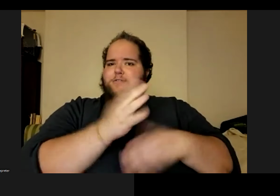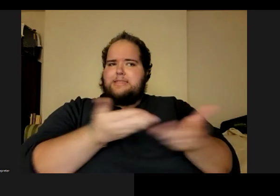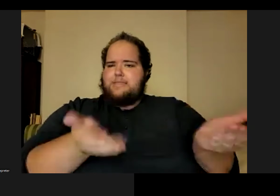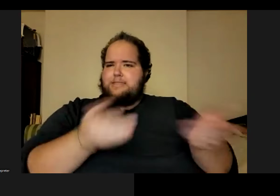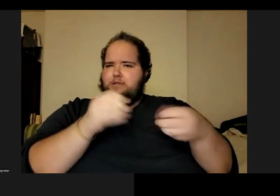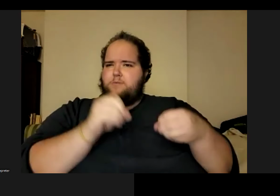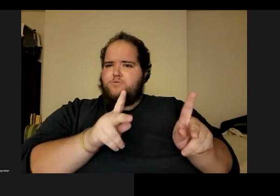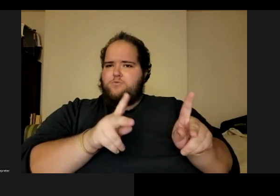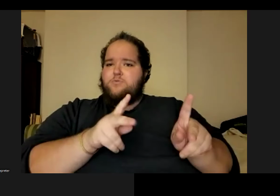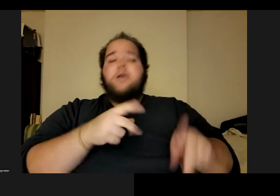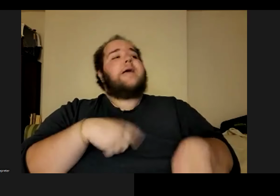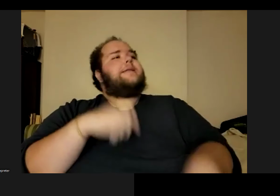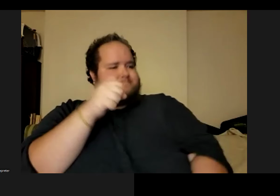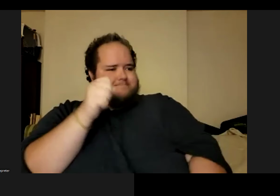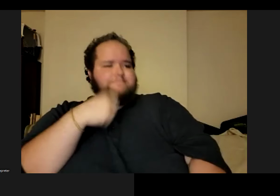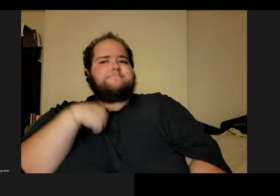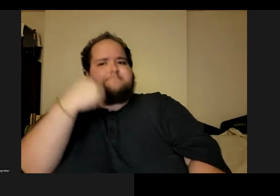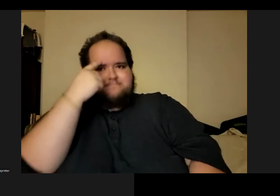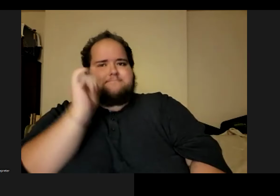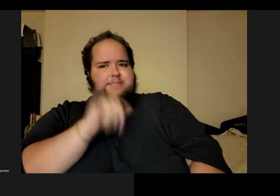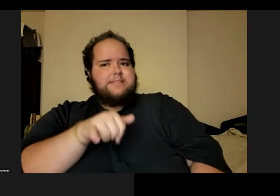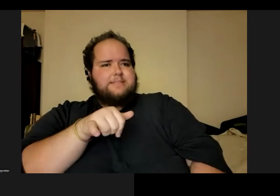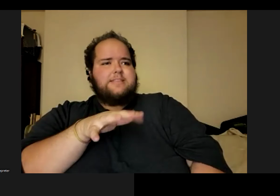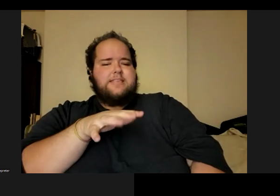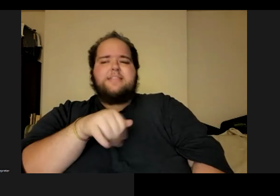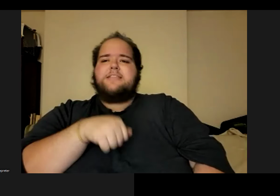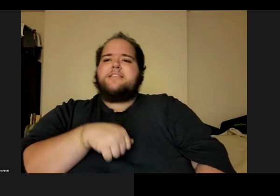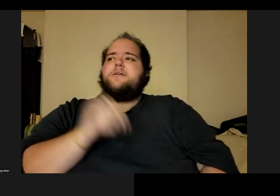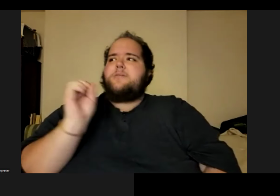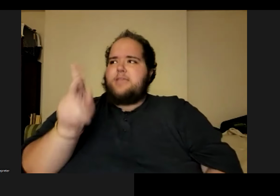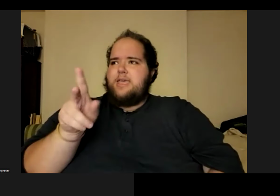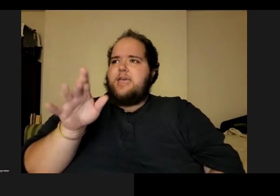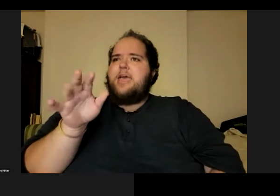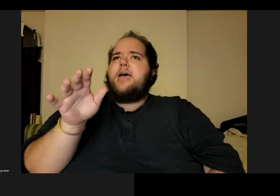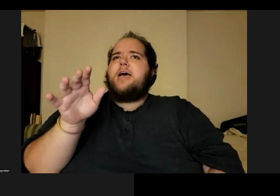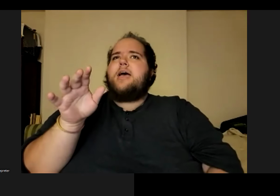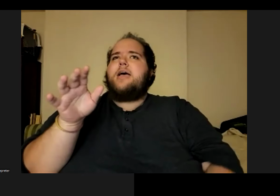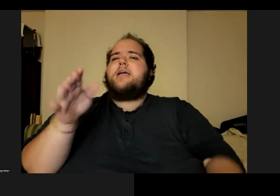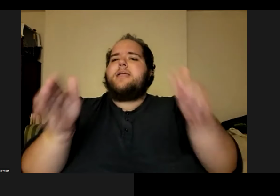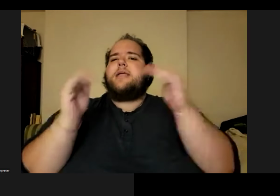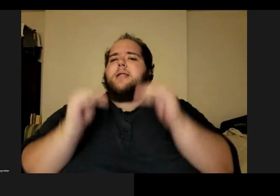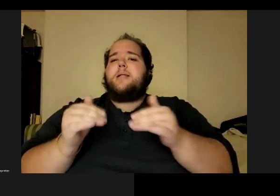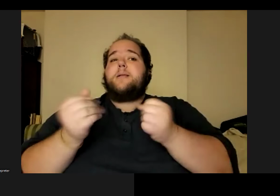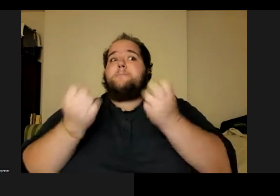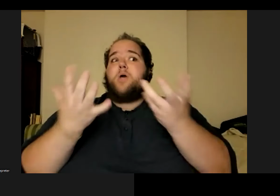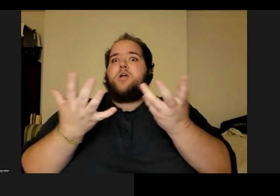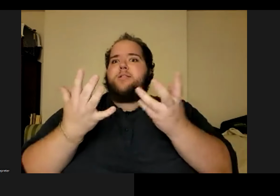I think that's… And okay. And they're multi disciplined because I'm like that too